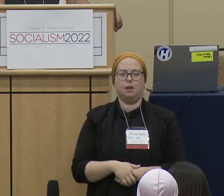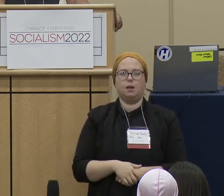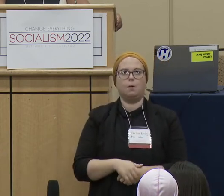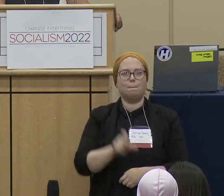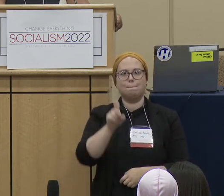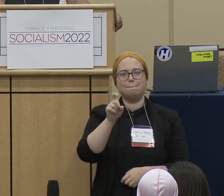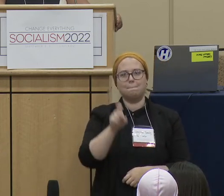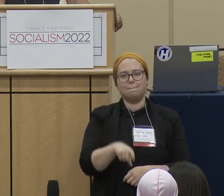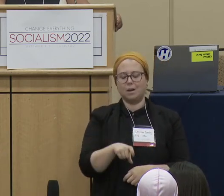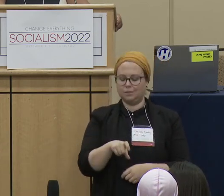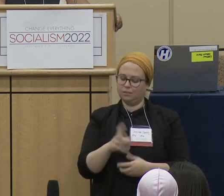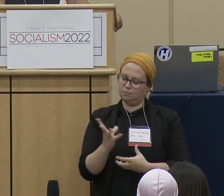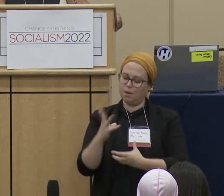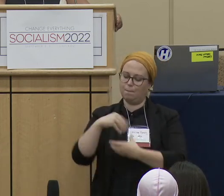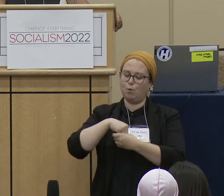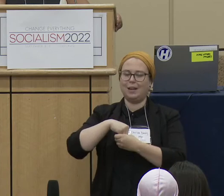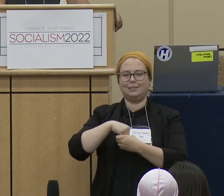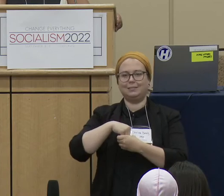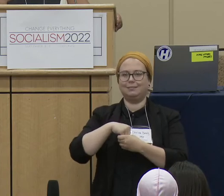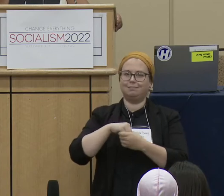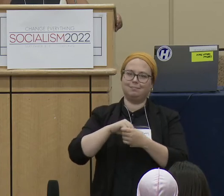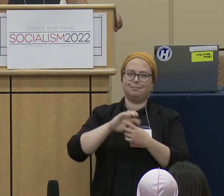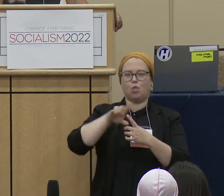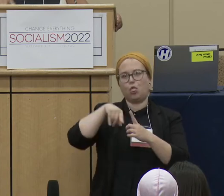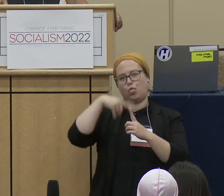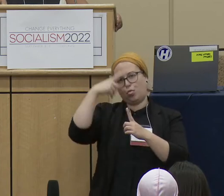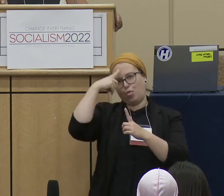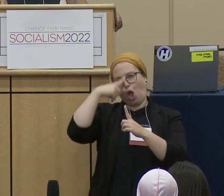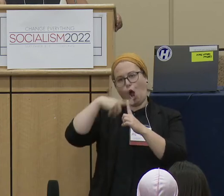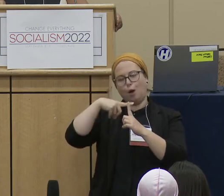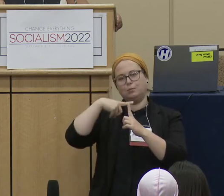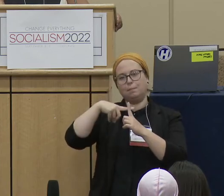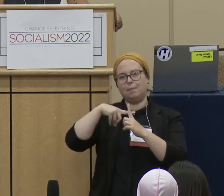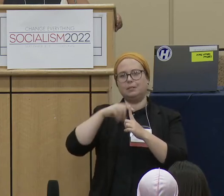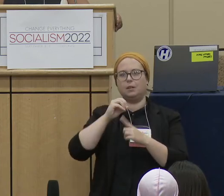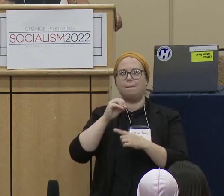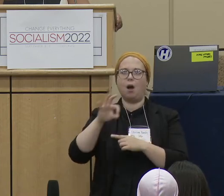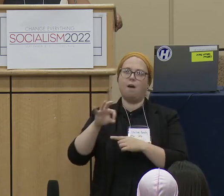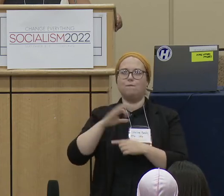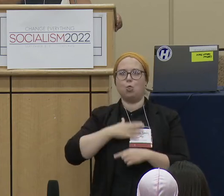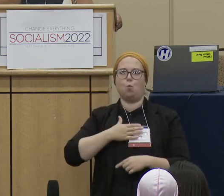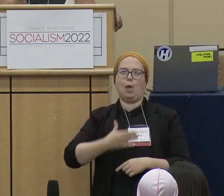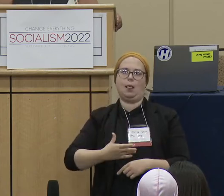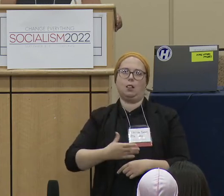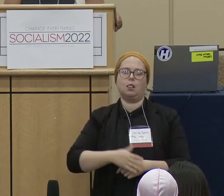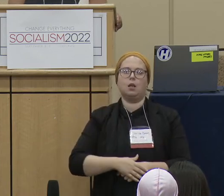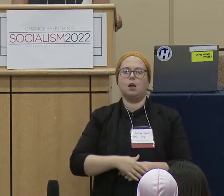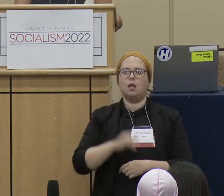will. And we have to embrace the optimism of the will . That